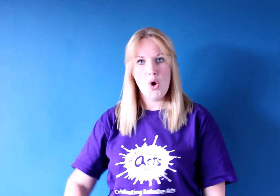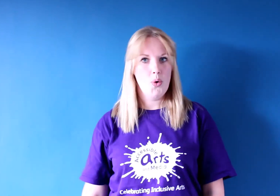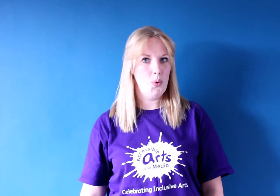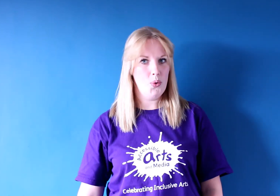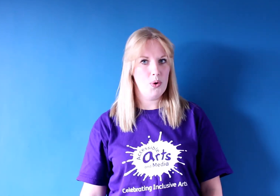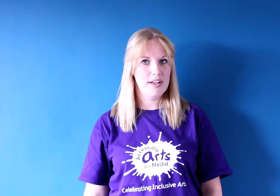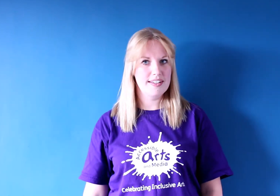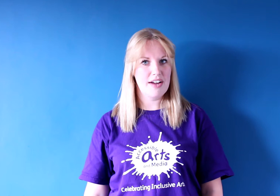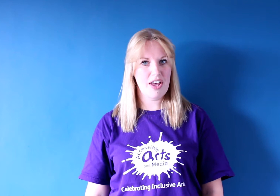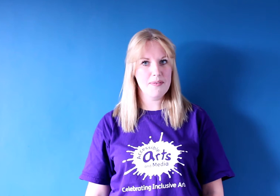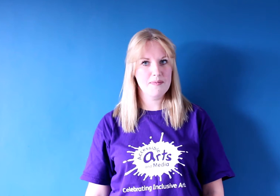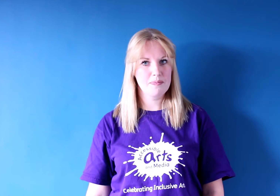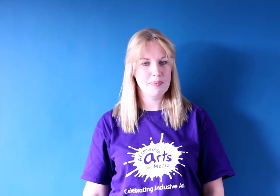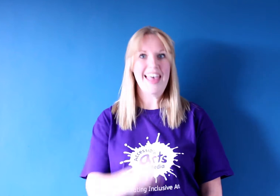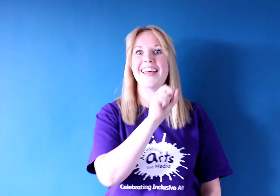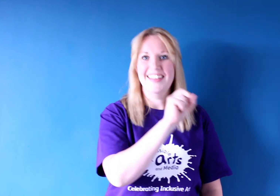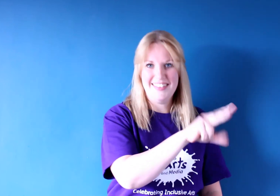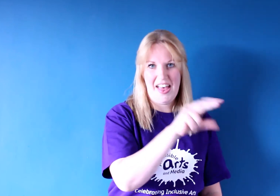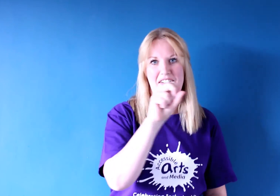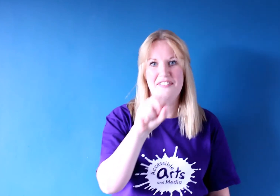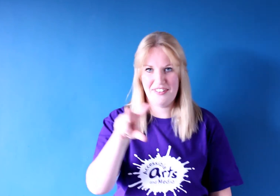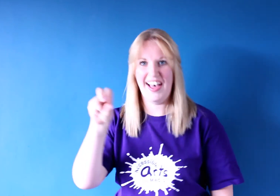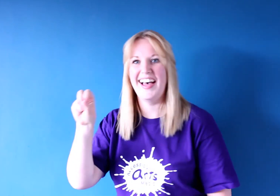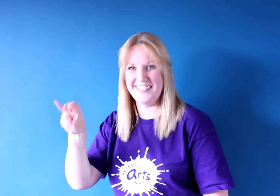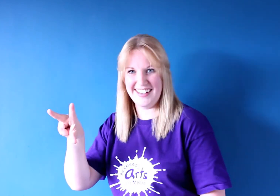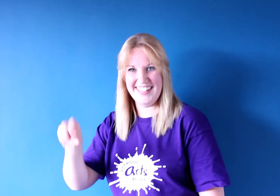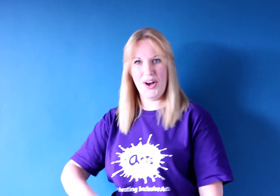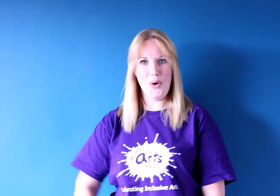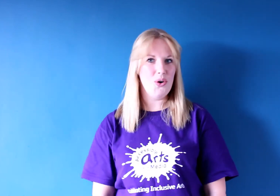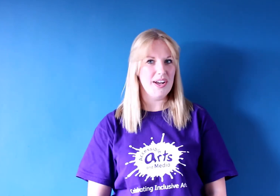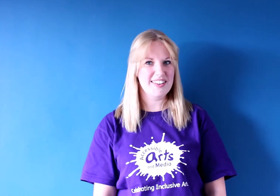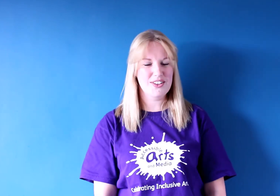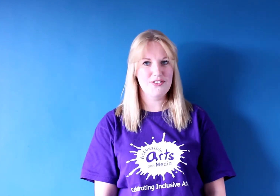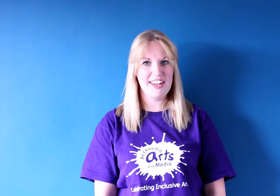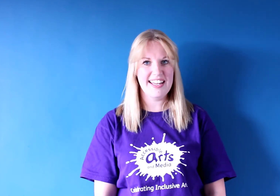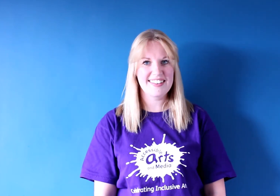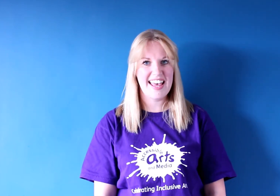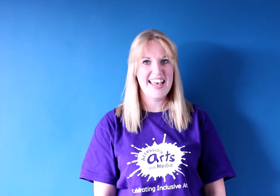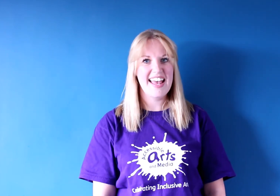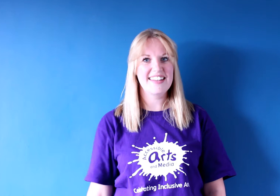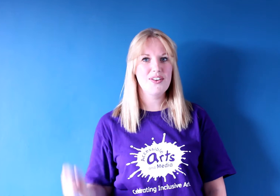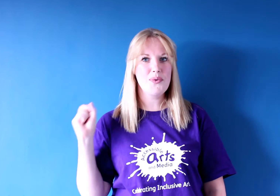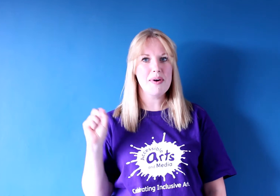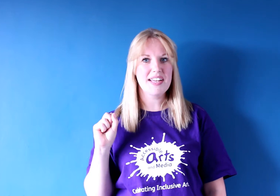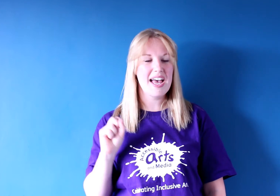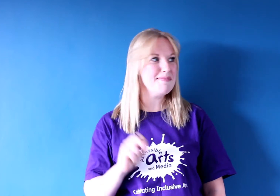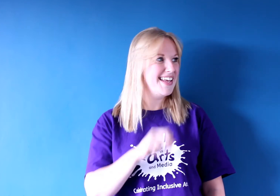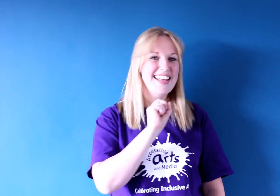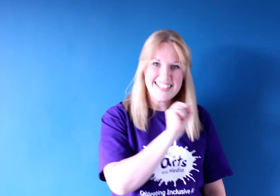Oo did you have a go? Safari. Oo it’s a good feeling isn’t it, let’s do it one more time,